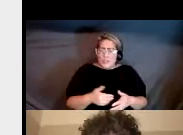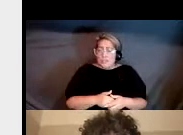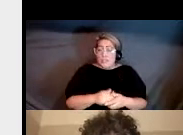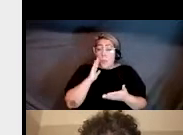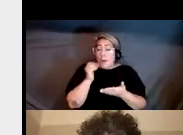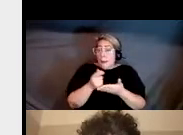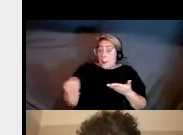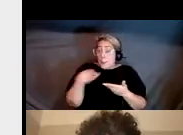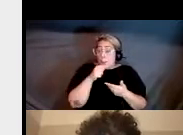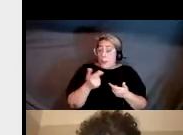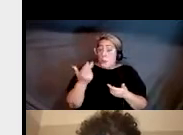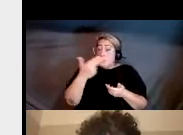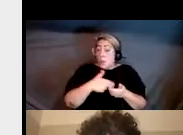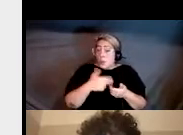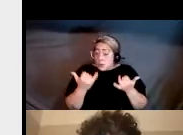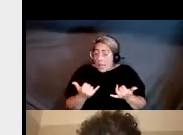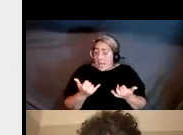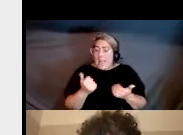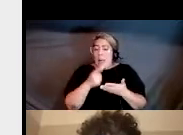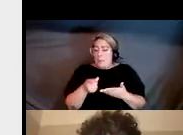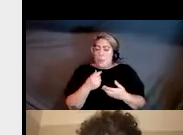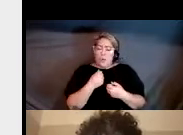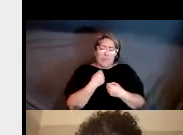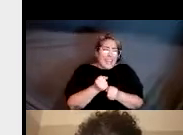that we can answer for them.